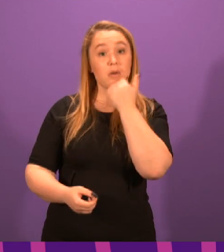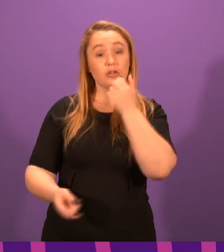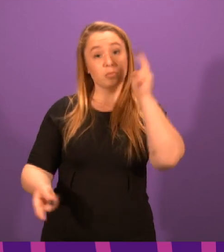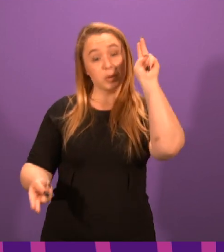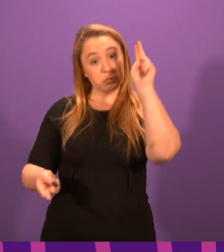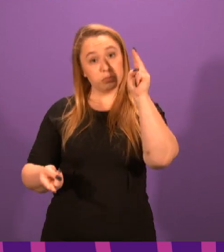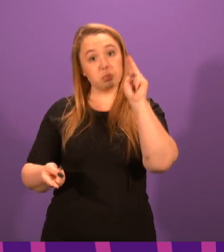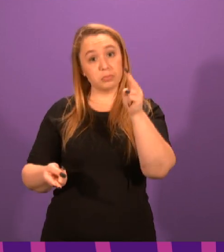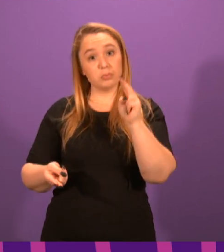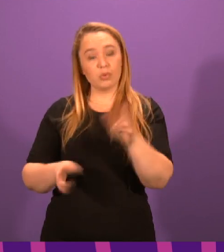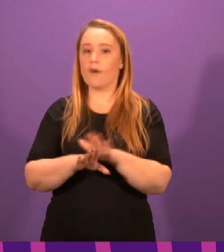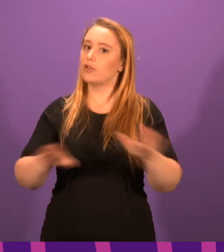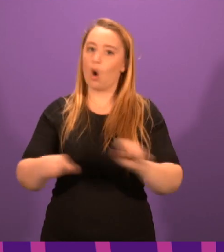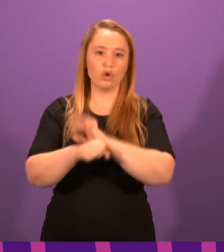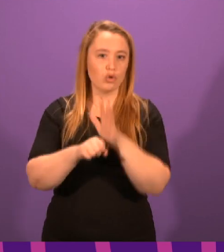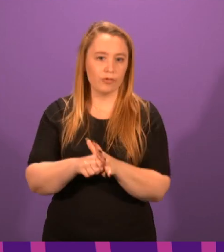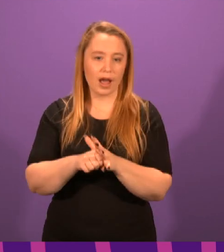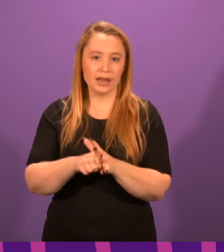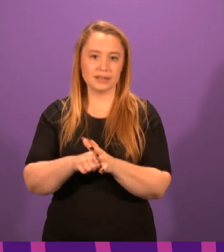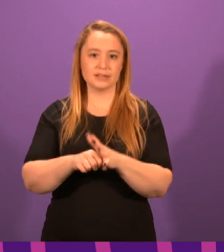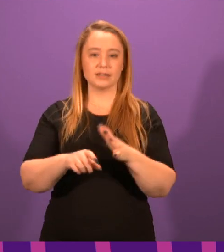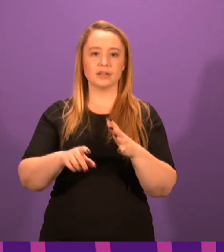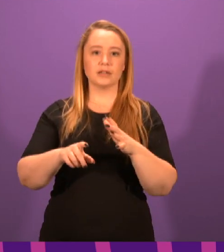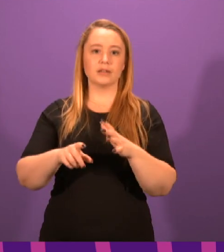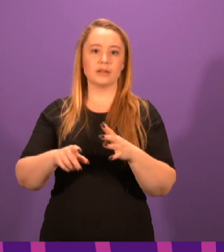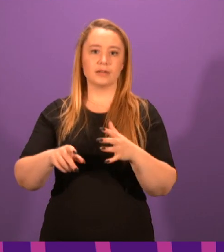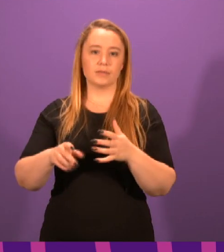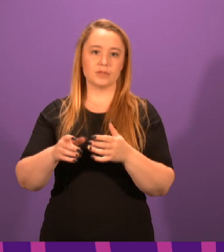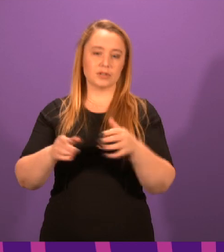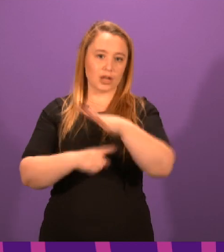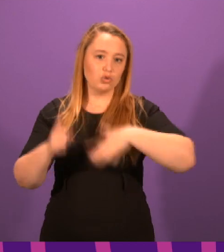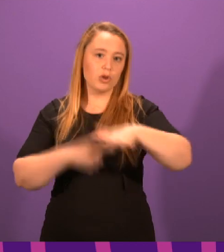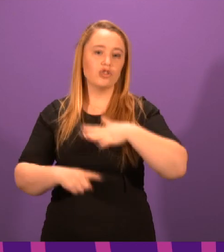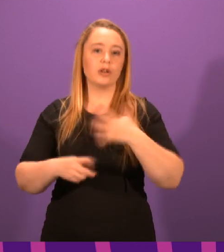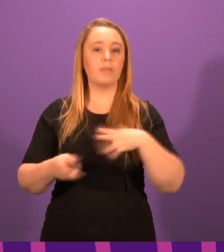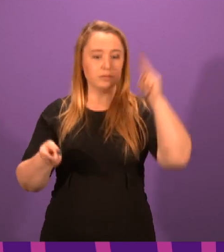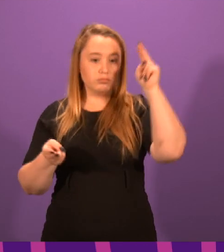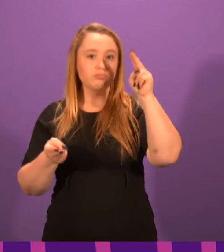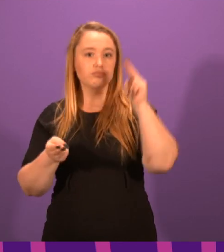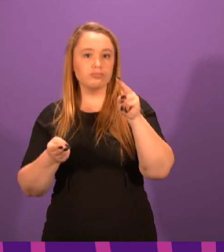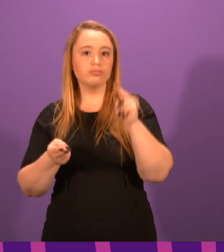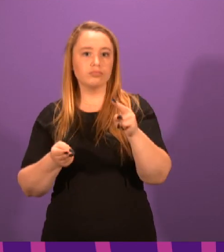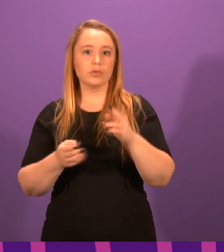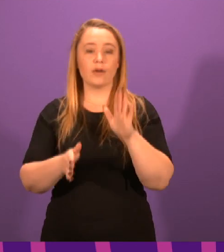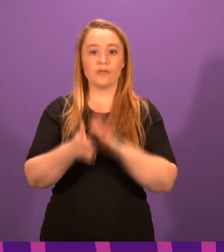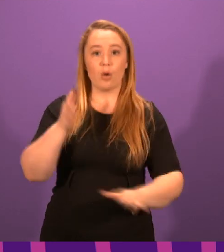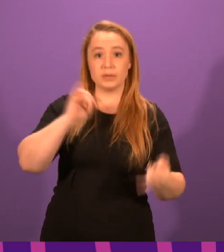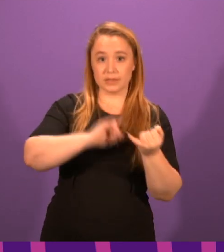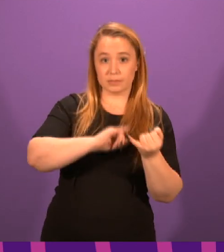non-Covid cases between the end of the lockdown and the beginning of September, and we want to